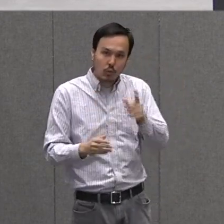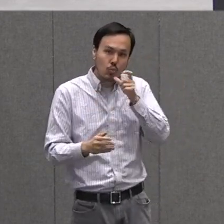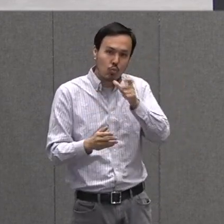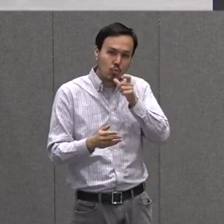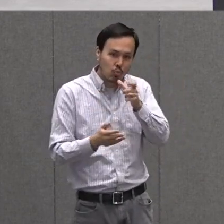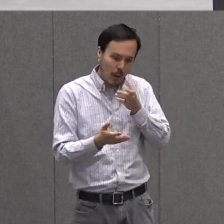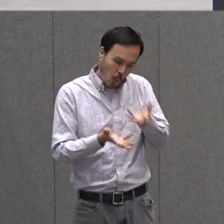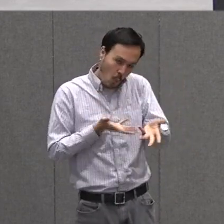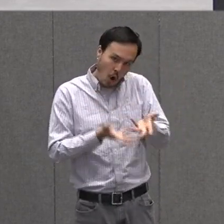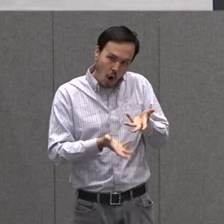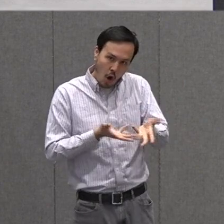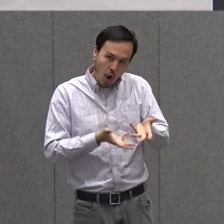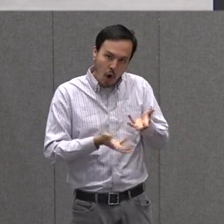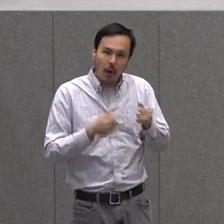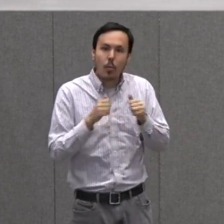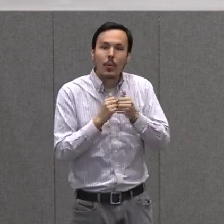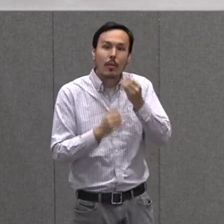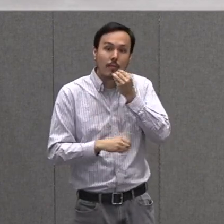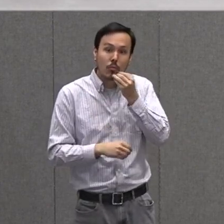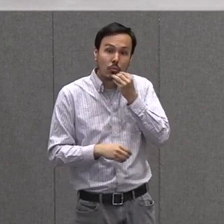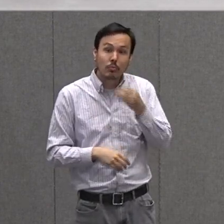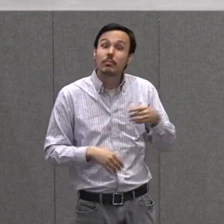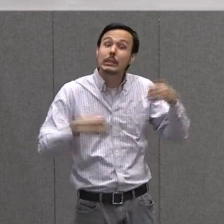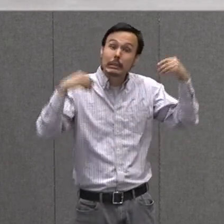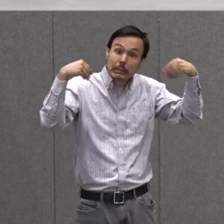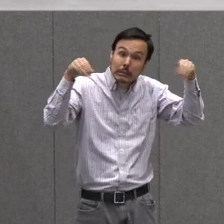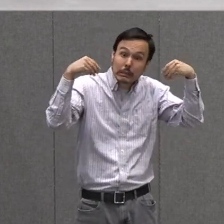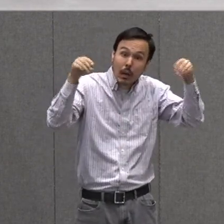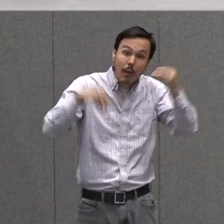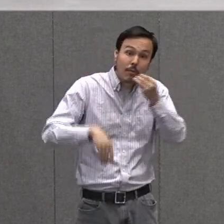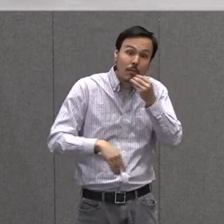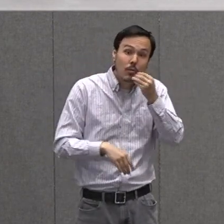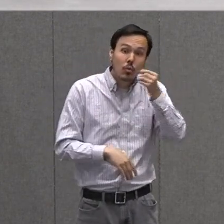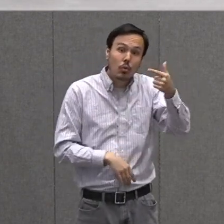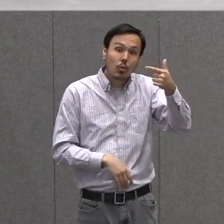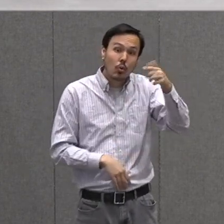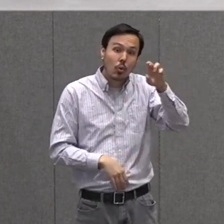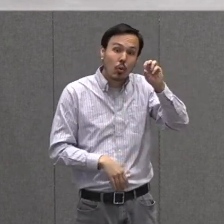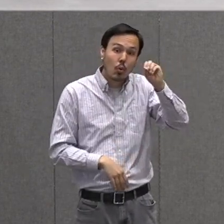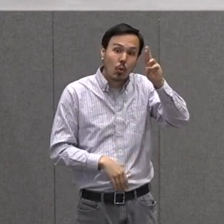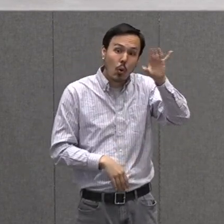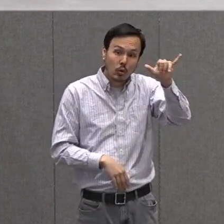We have people that work in grocery stores. We have people that work in coffee shops